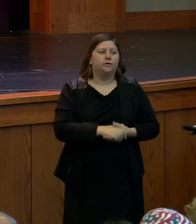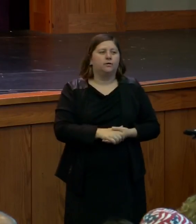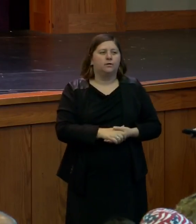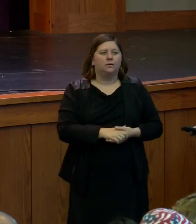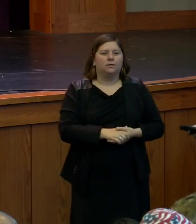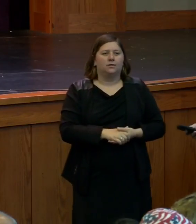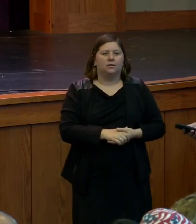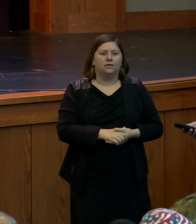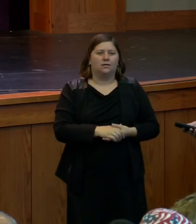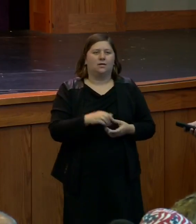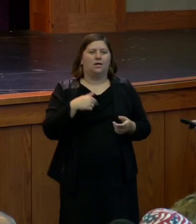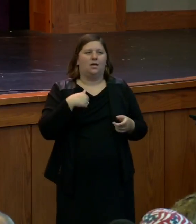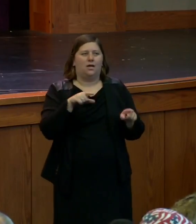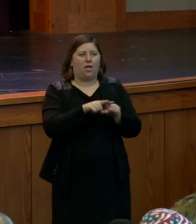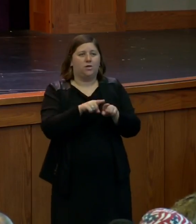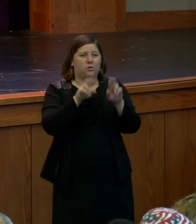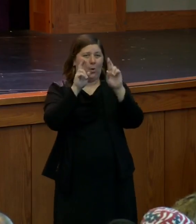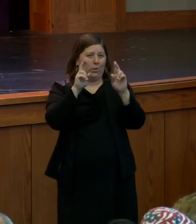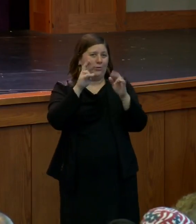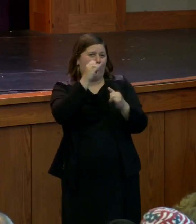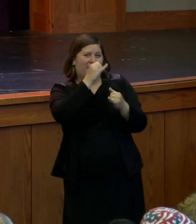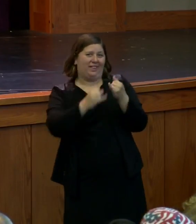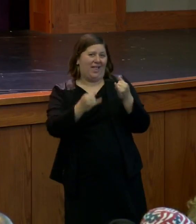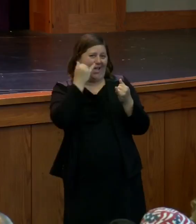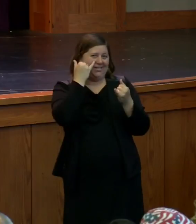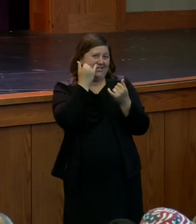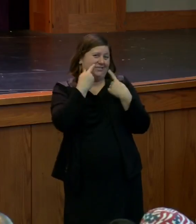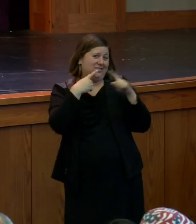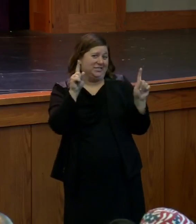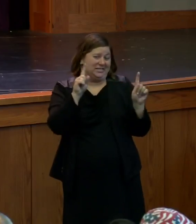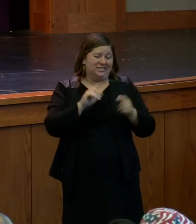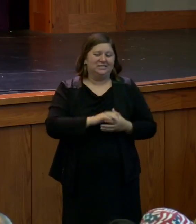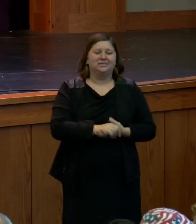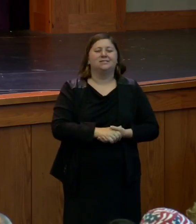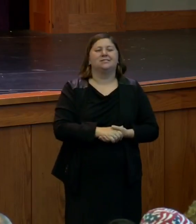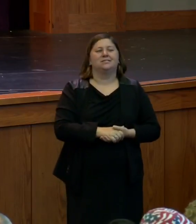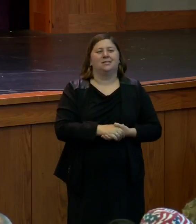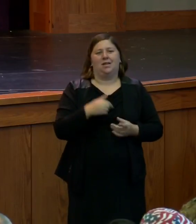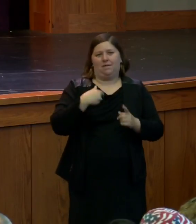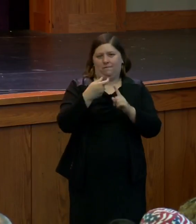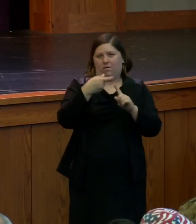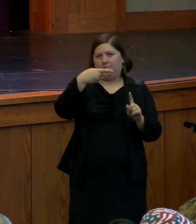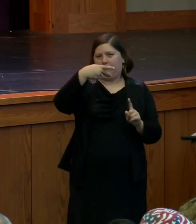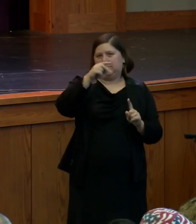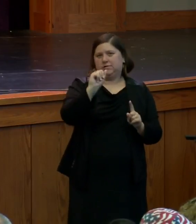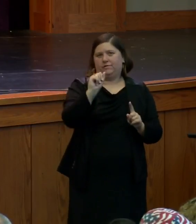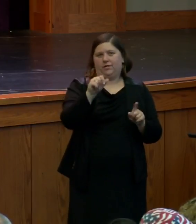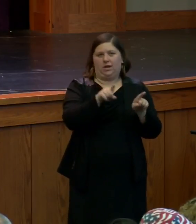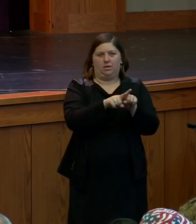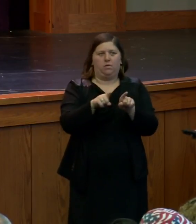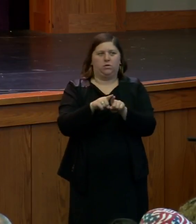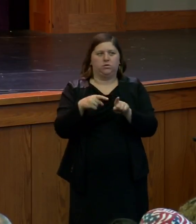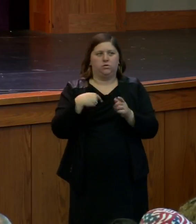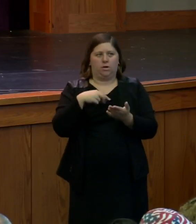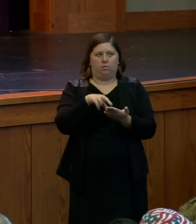I ALSO HOPE TO BE THE LAST IF ALL GOES WELL. I'M FROM PENNSYLVANIA BUT I'M ALSO A REGISTERED VOTER IN THE